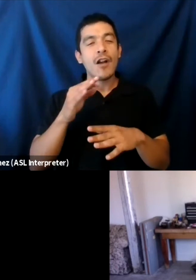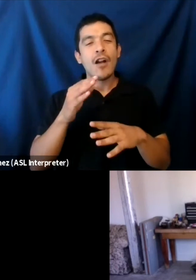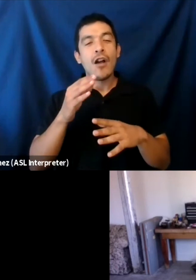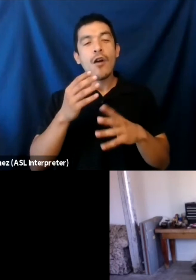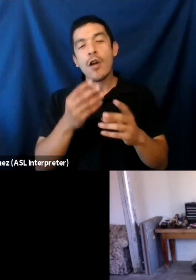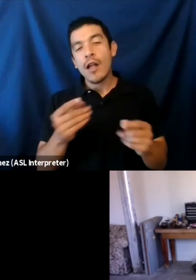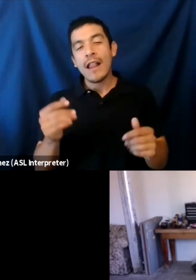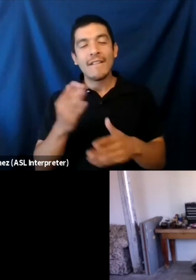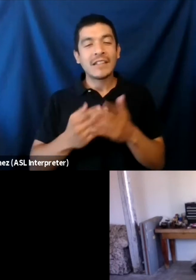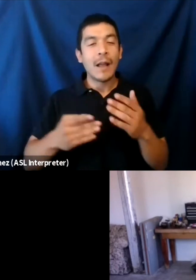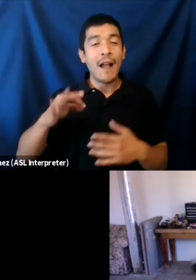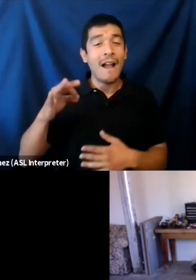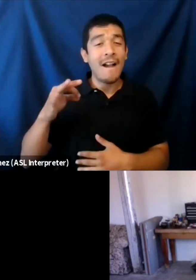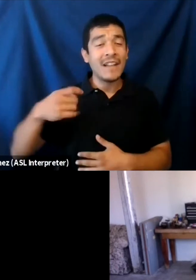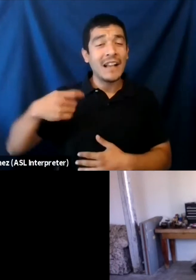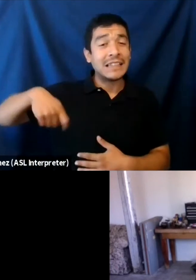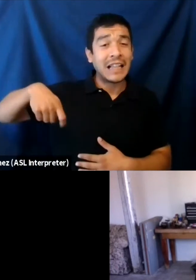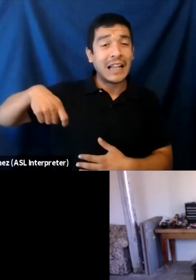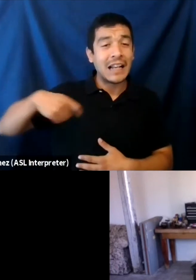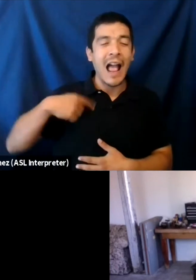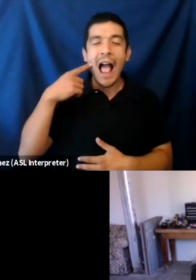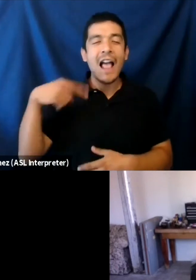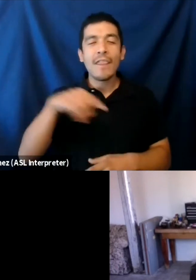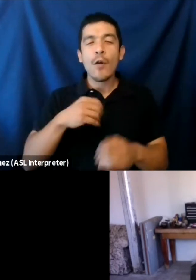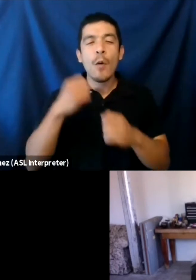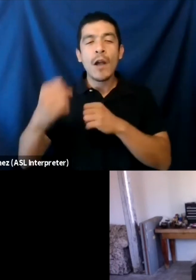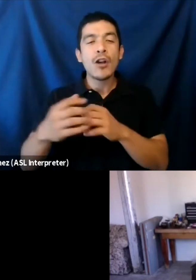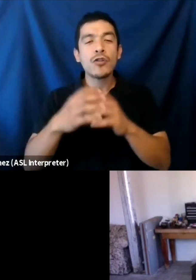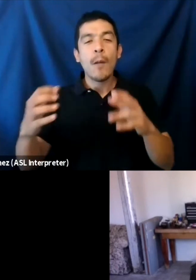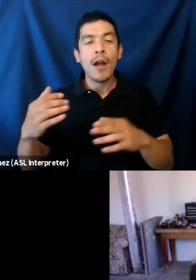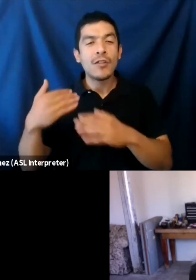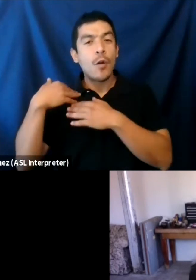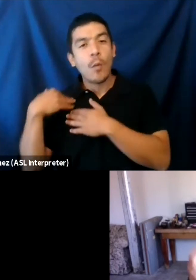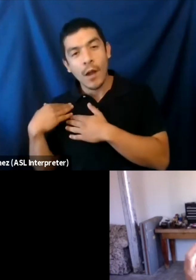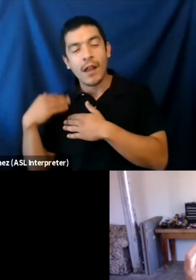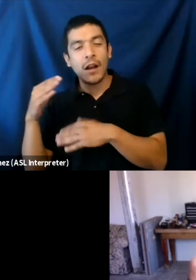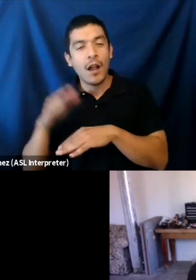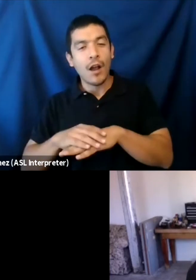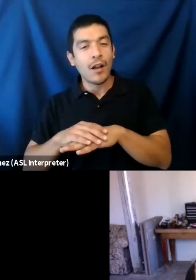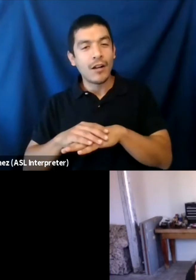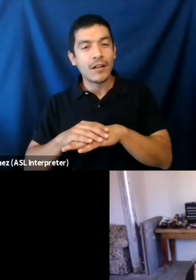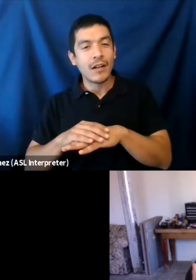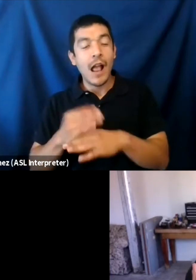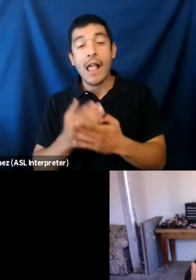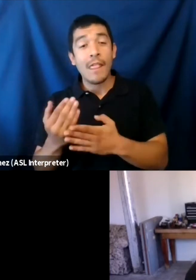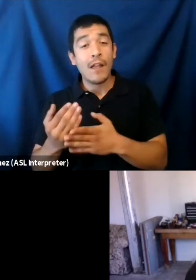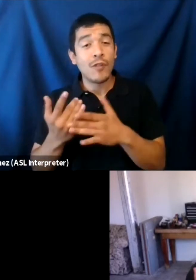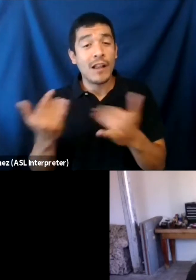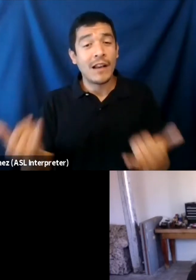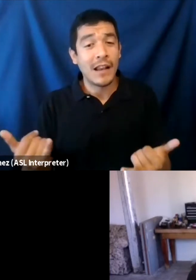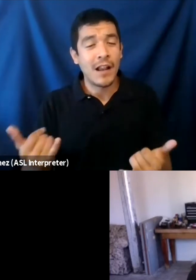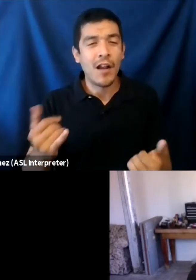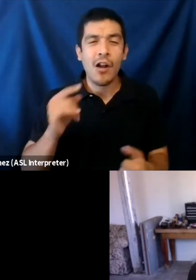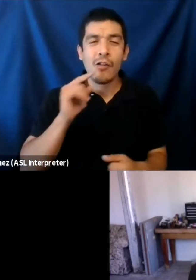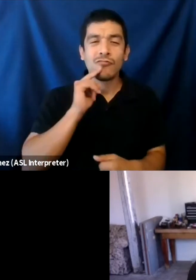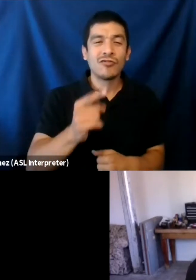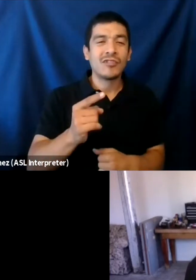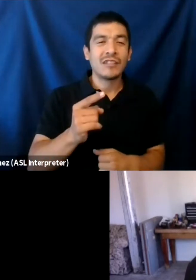'cause I think we play so much weight on, things right now are, there's a lot at stake,